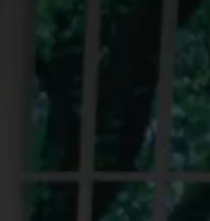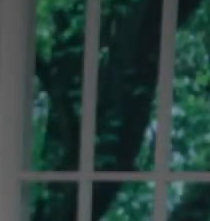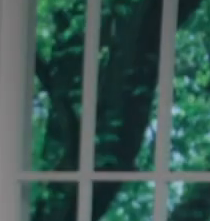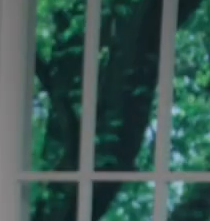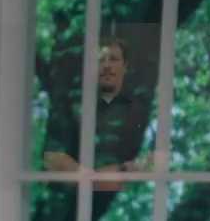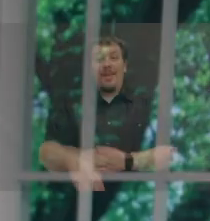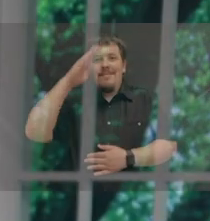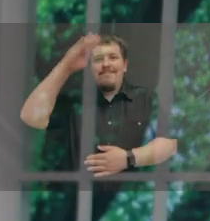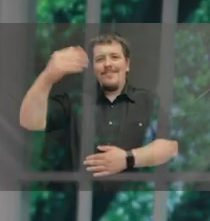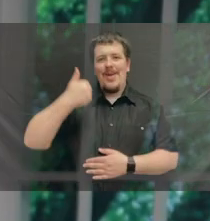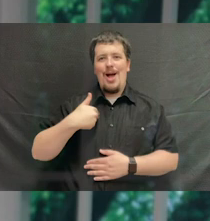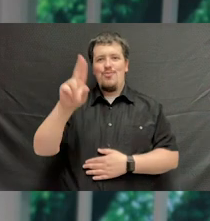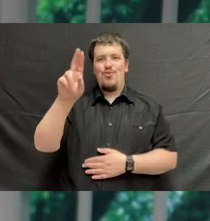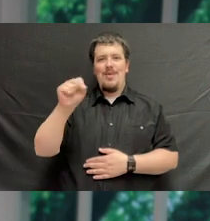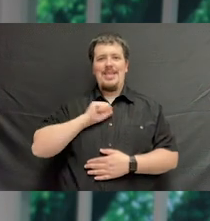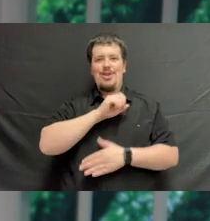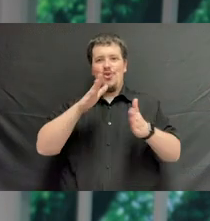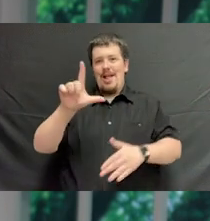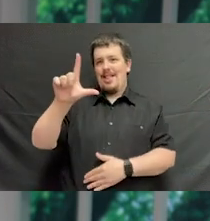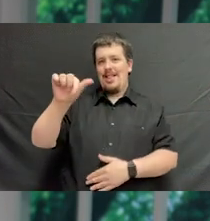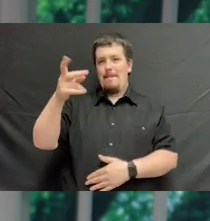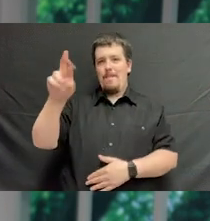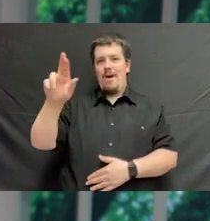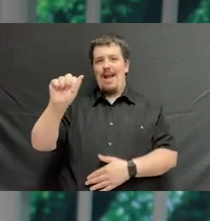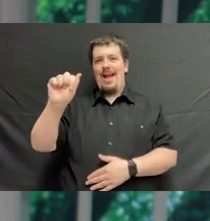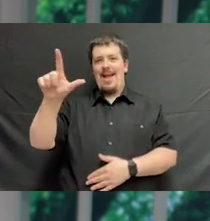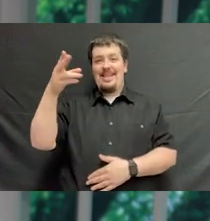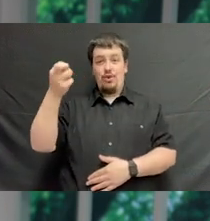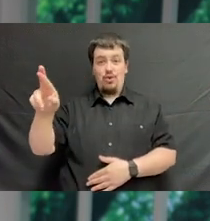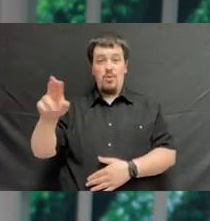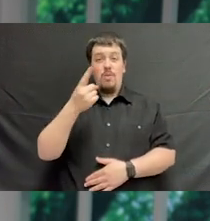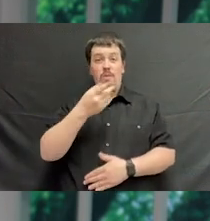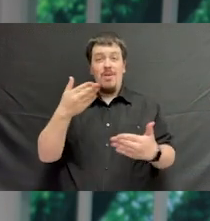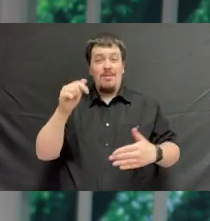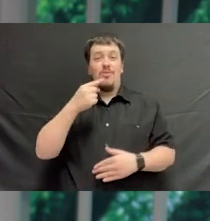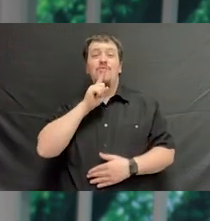Hello, I'm United States Senator Lamar Alexander. One thing we can say for sure, your graduation